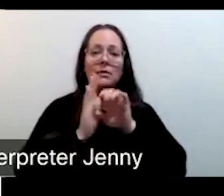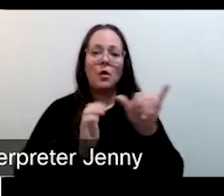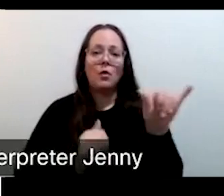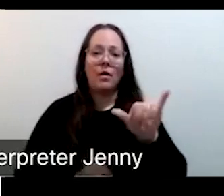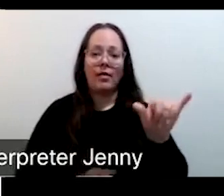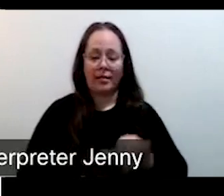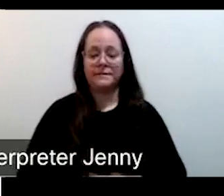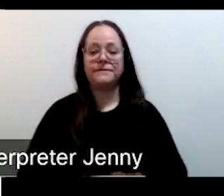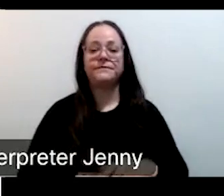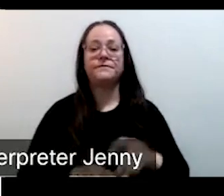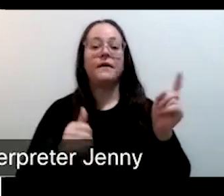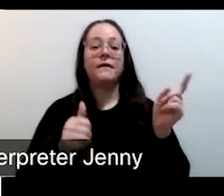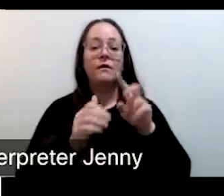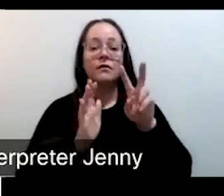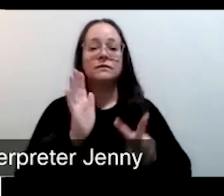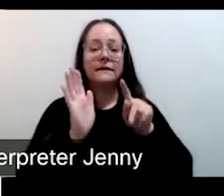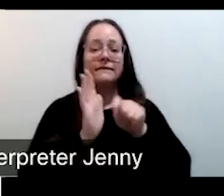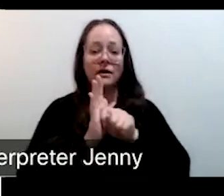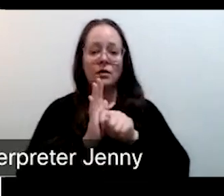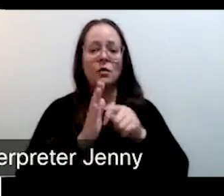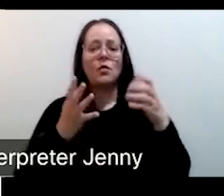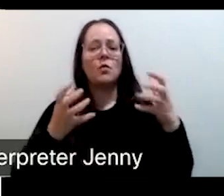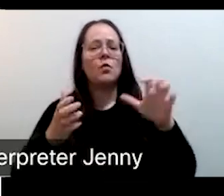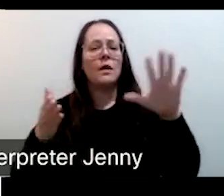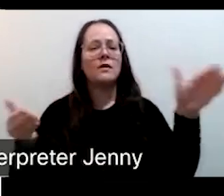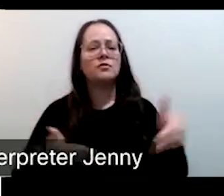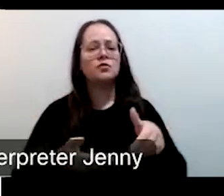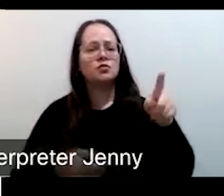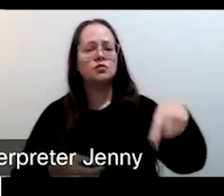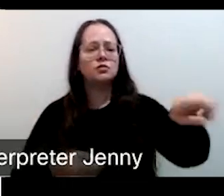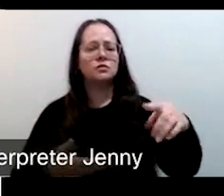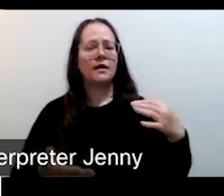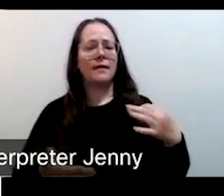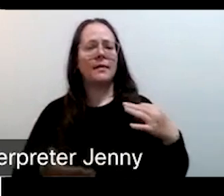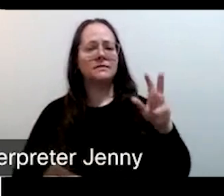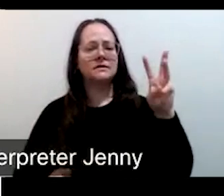This first video is designed to introduce applicants to the WRP and guide them through